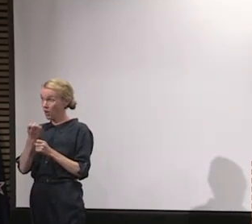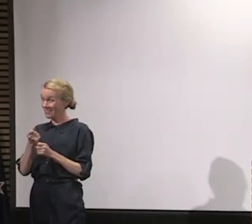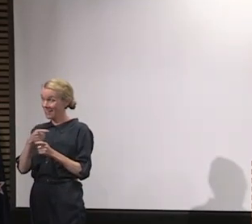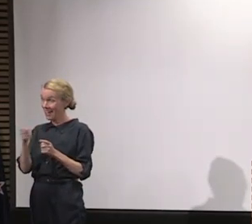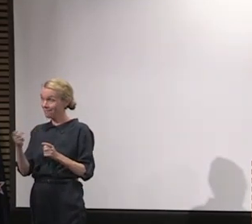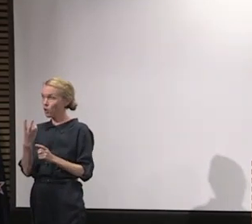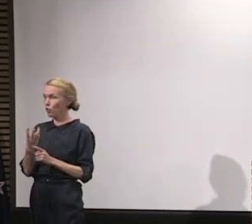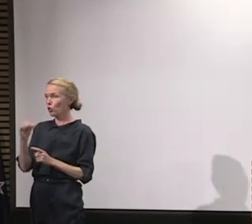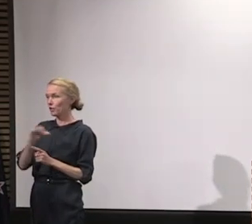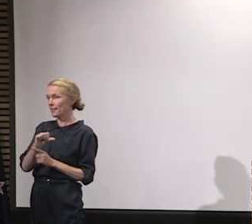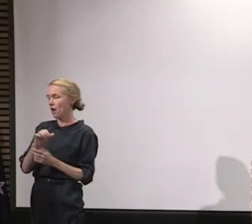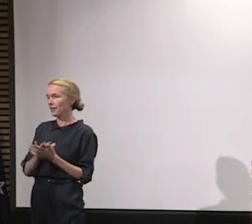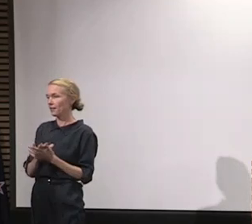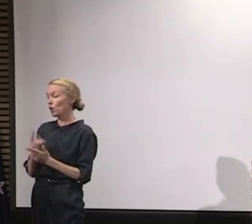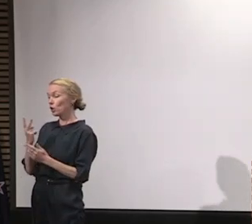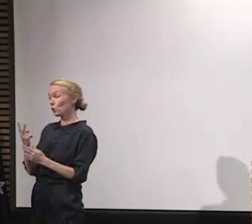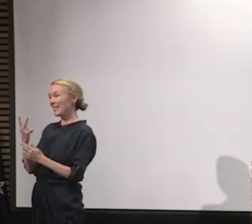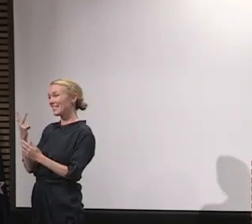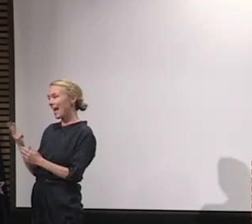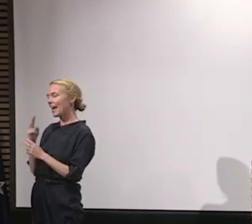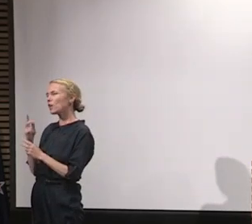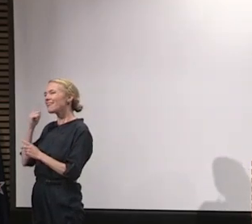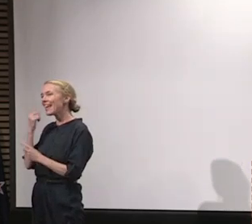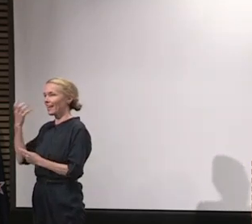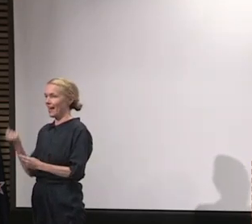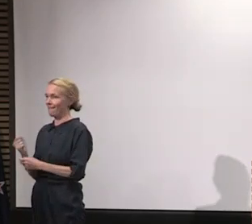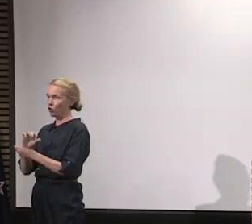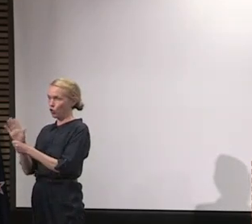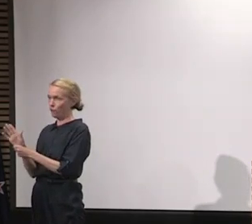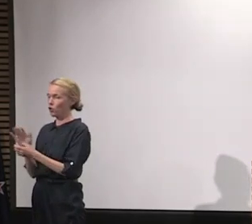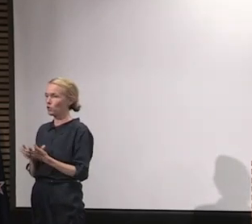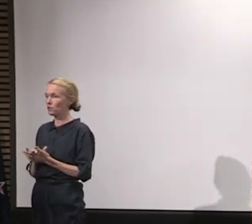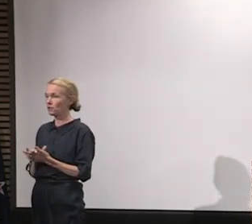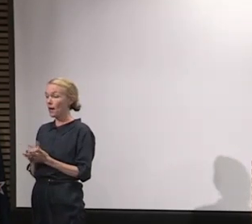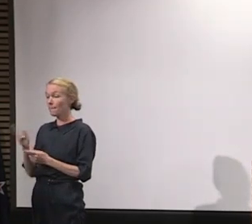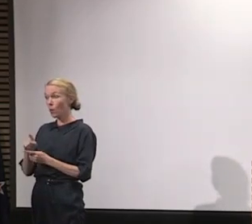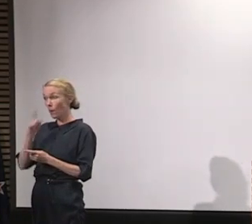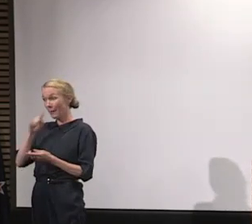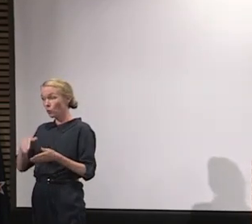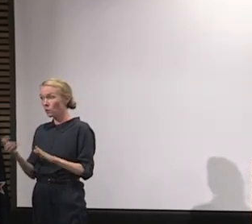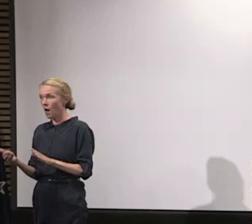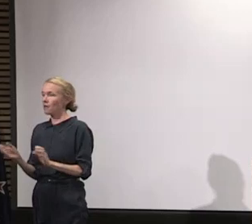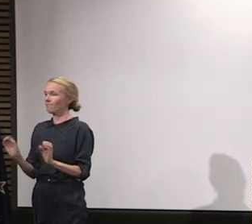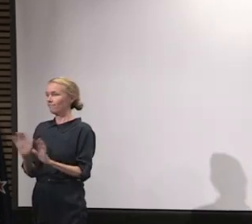can start by confirming that today we have 39 new confirmed